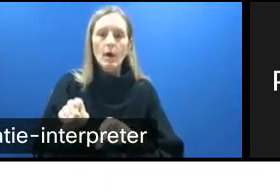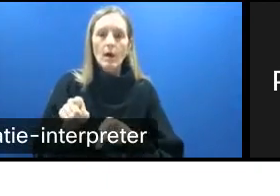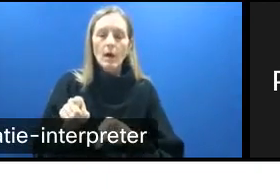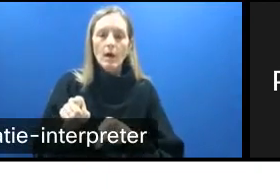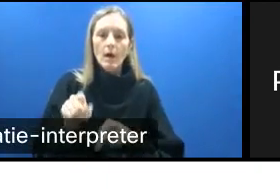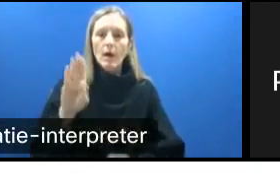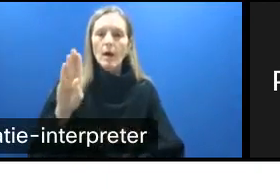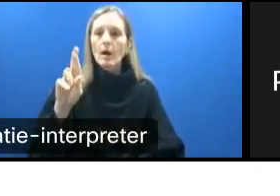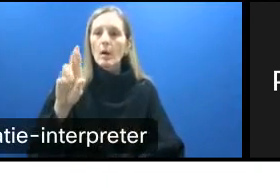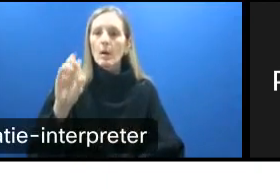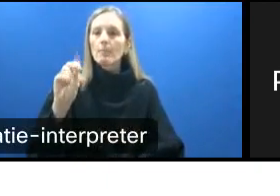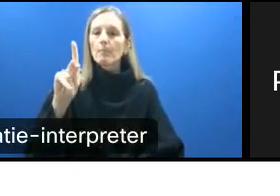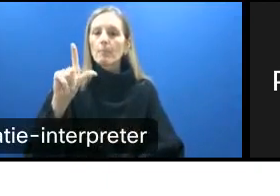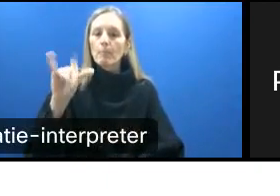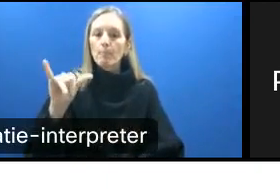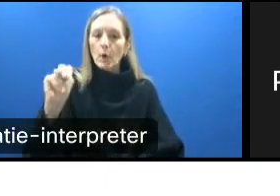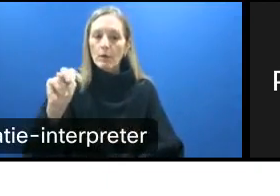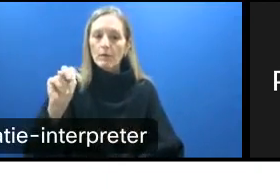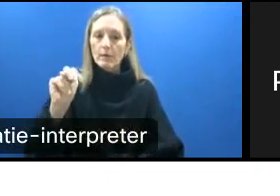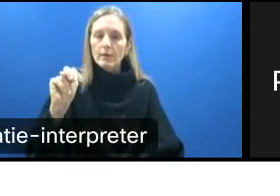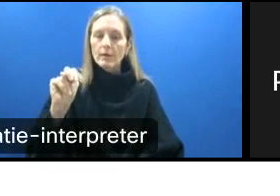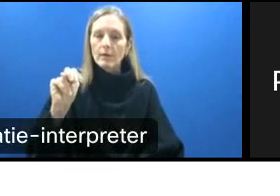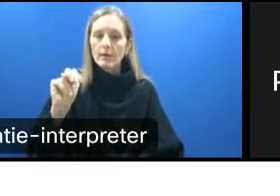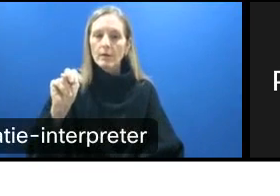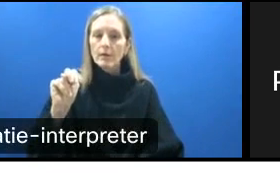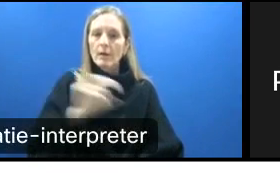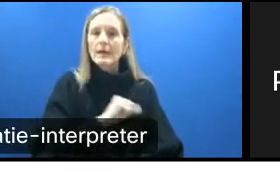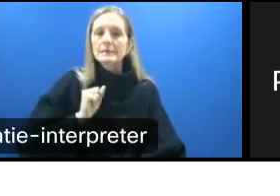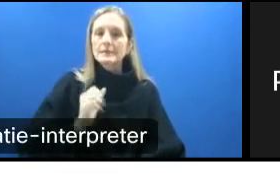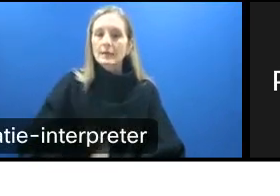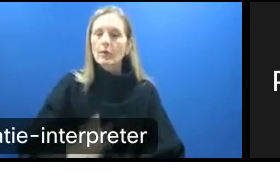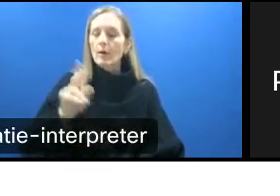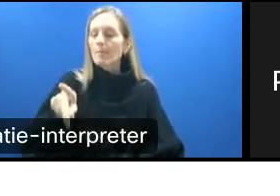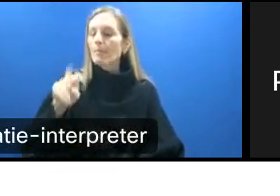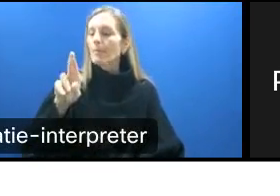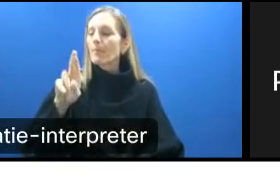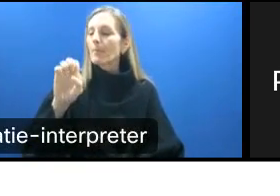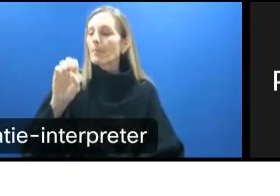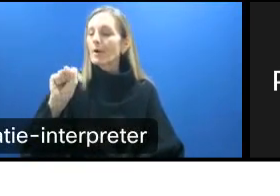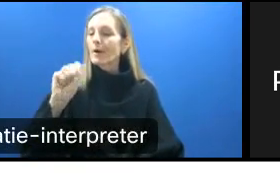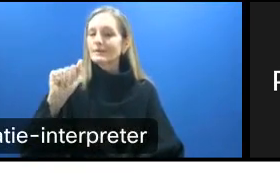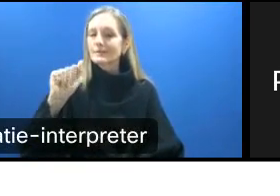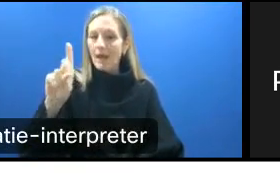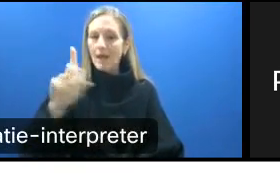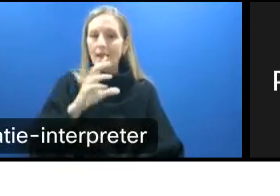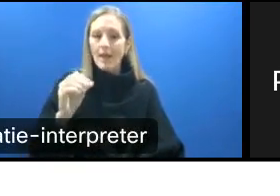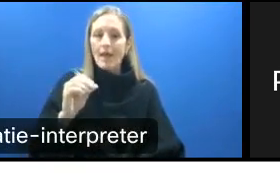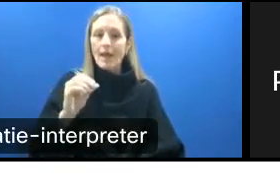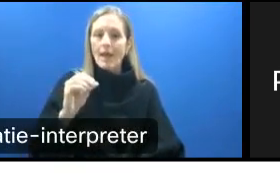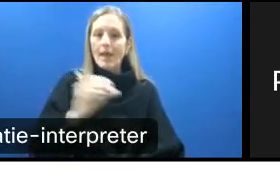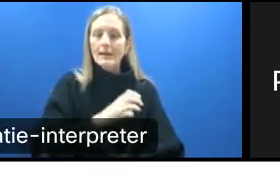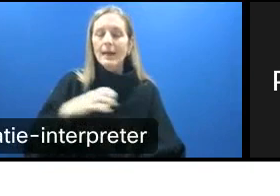New York state senator rock sample salad, New York City Council member Charles bearer New York City Council member. Sandy nurse.